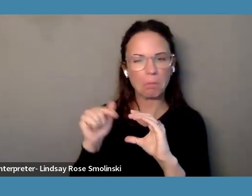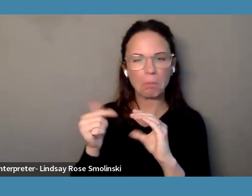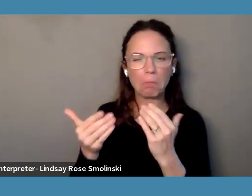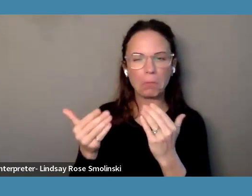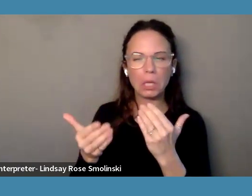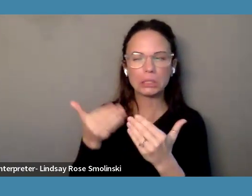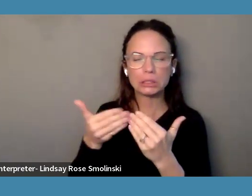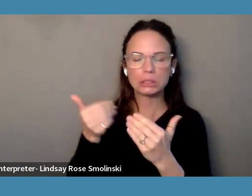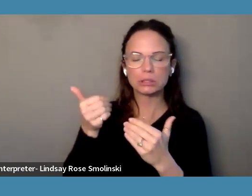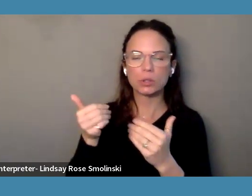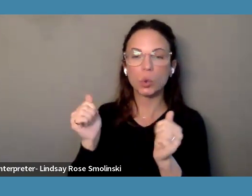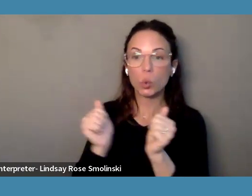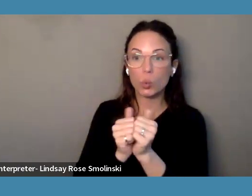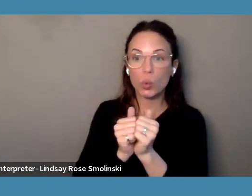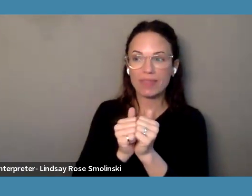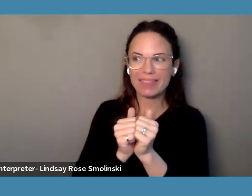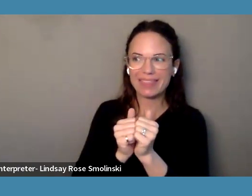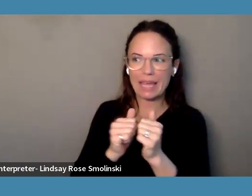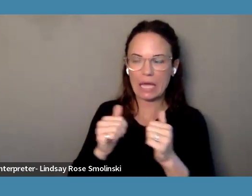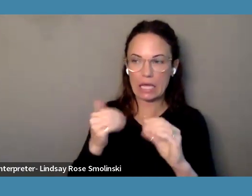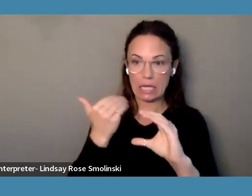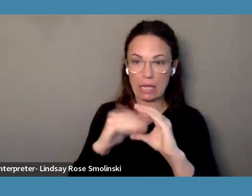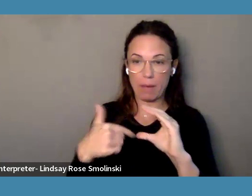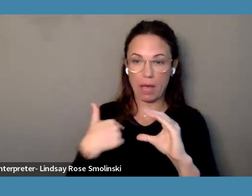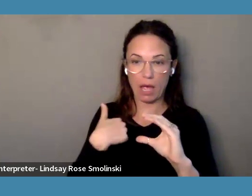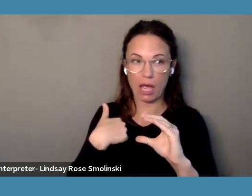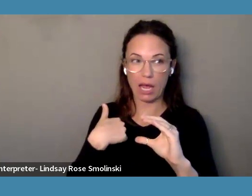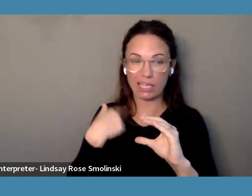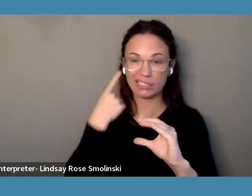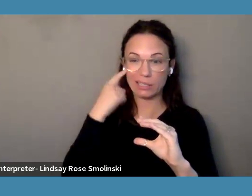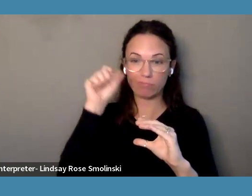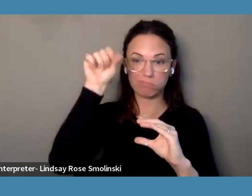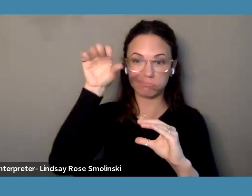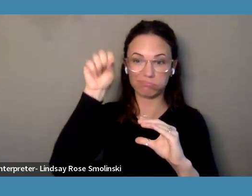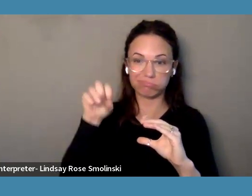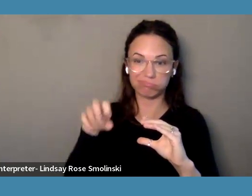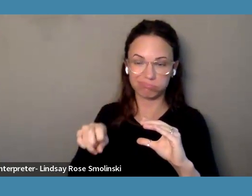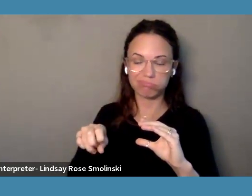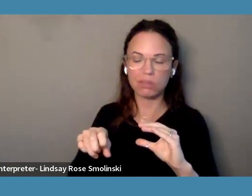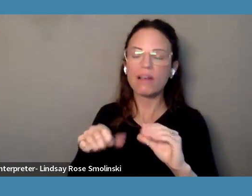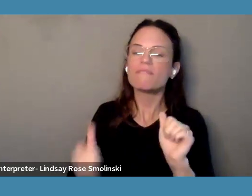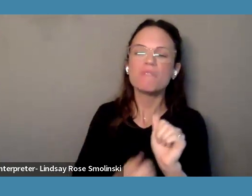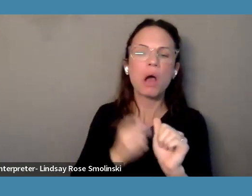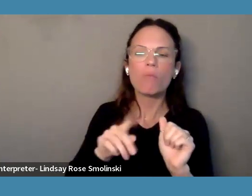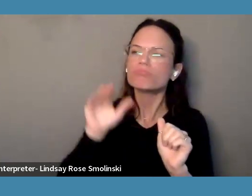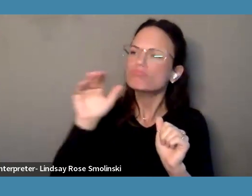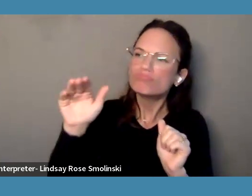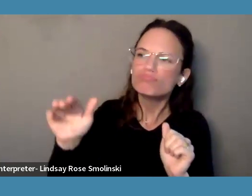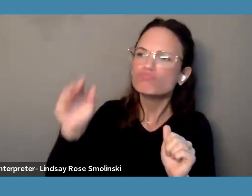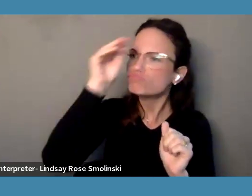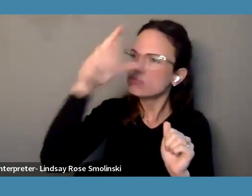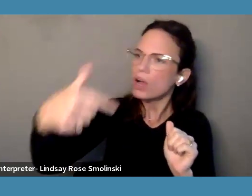with the email addresses that I sent you that we went over previously just saying I spoke with